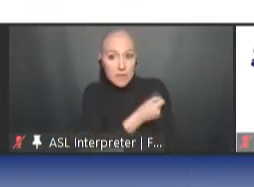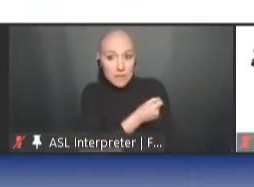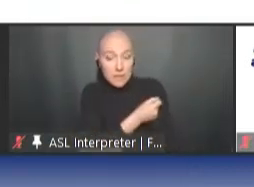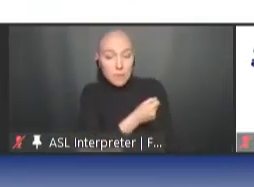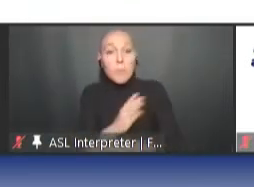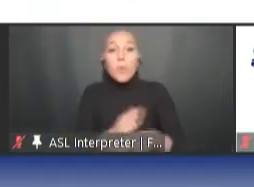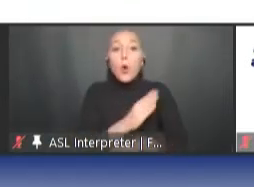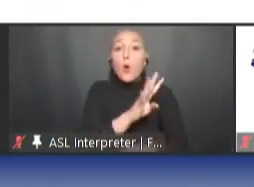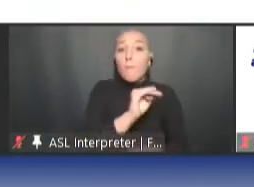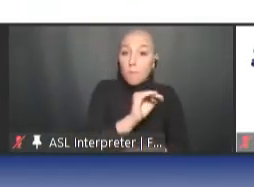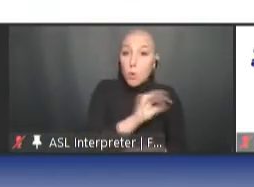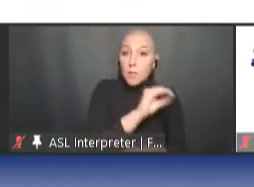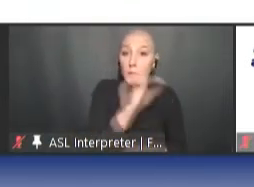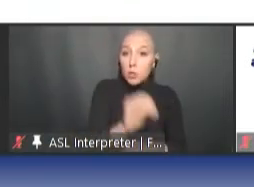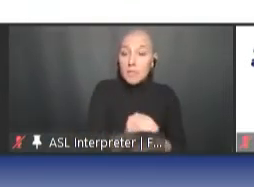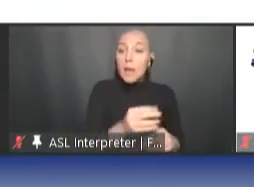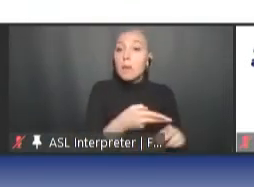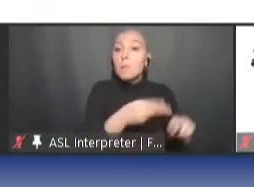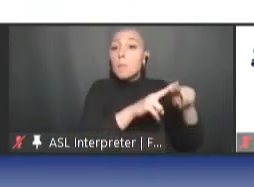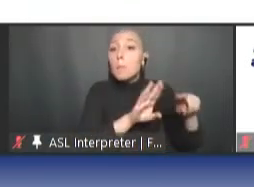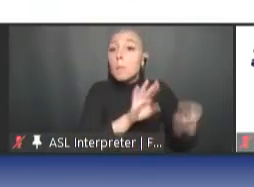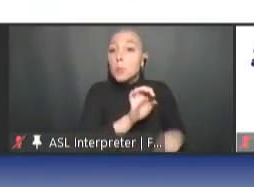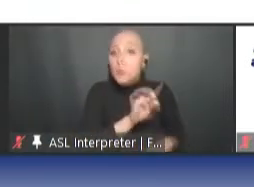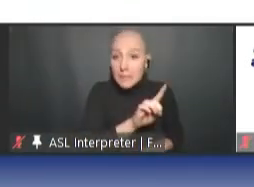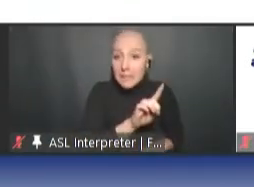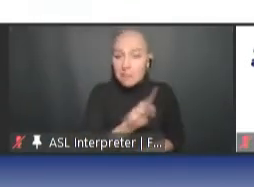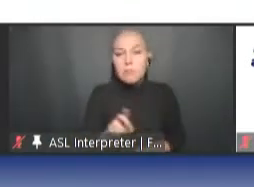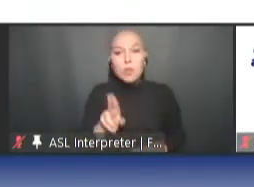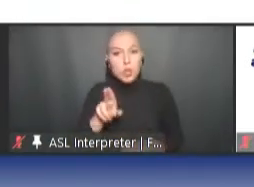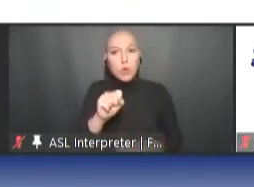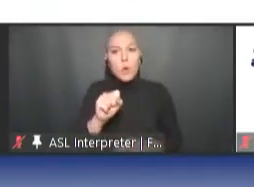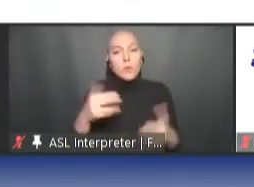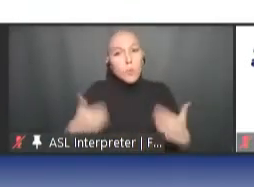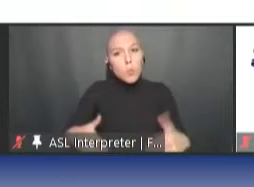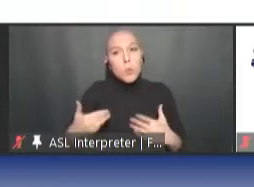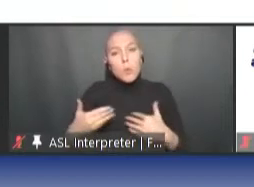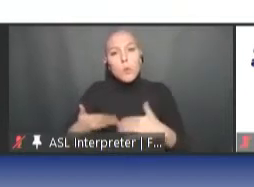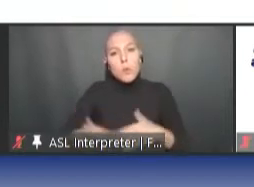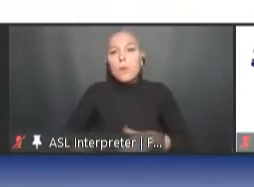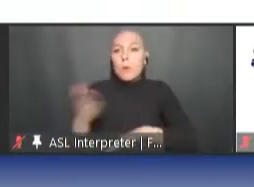the U.S. has made tremendous progress. Yet we would all be safer, and the economic